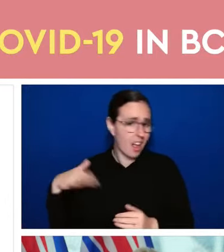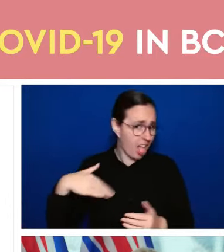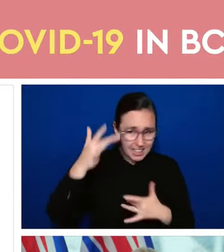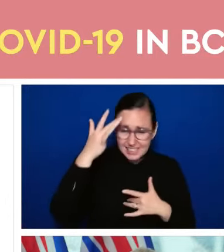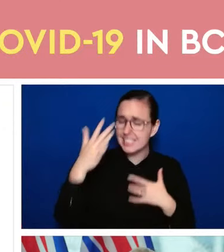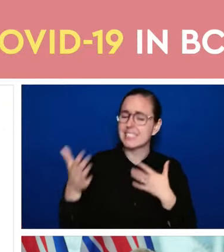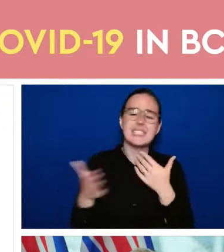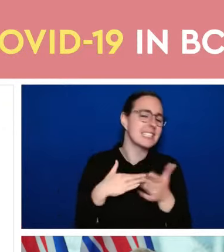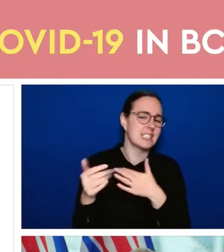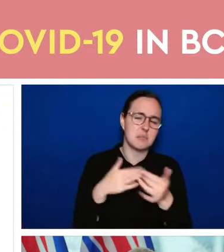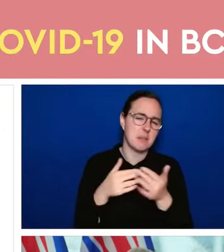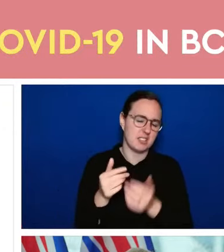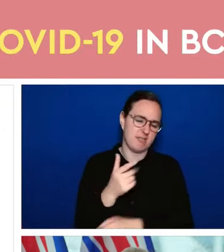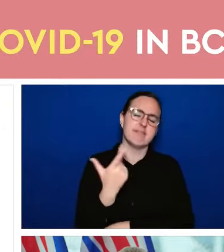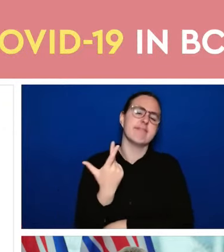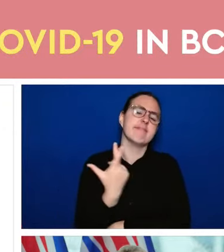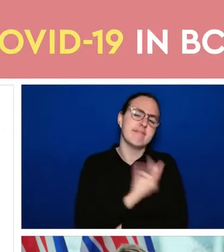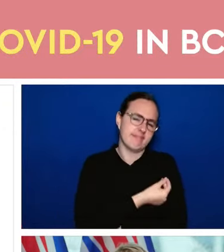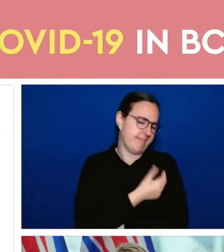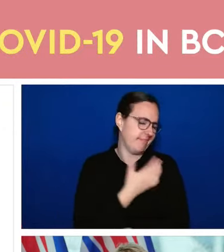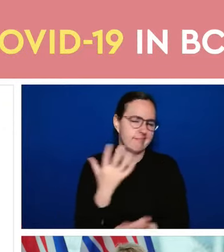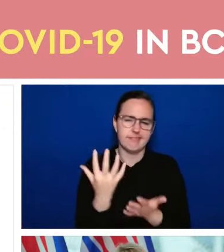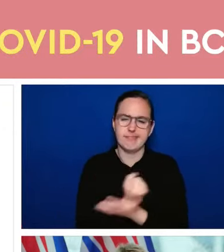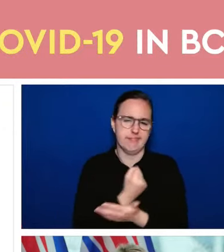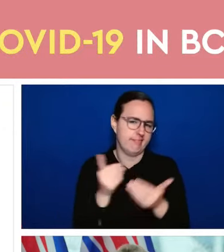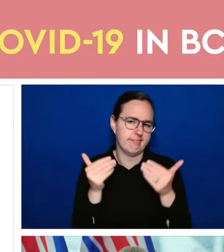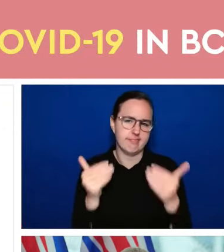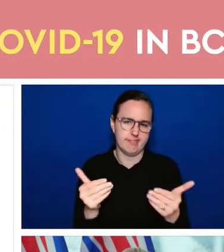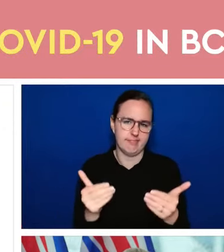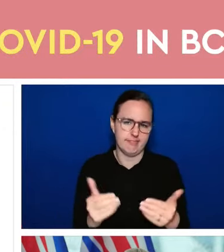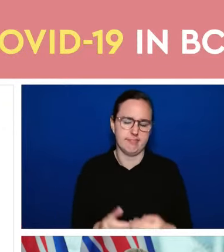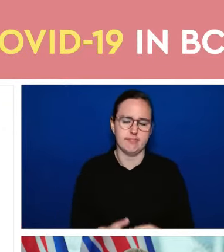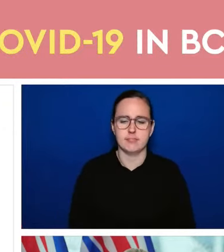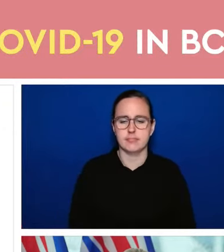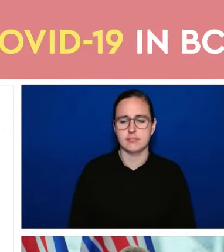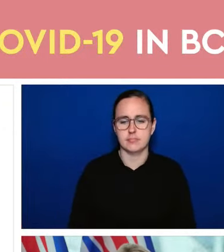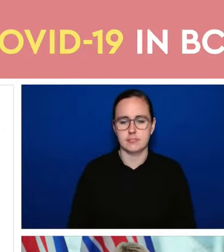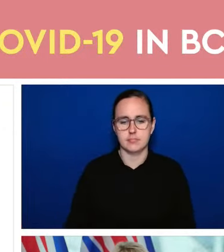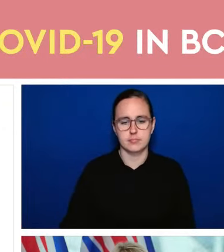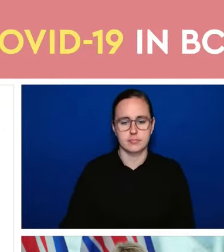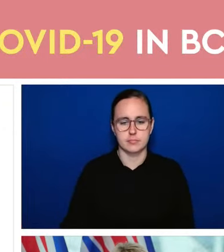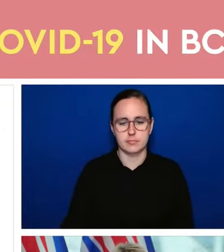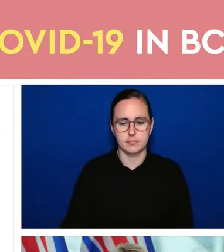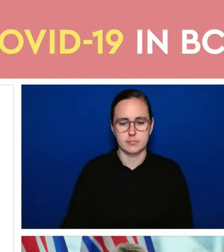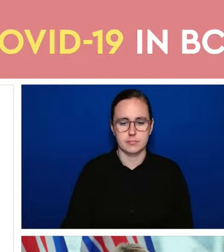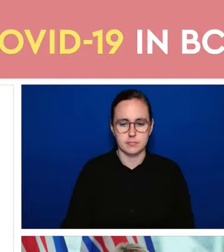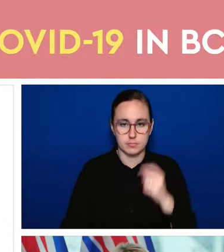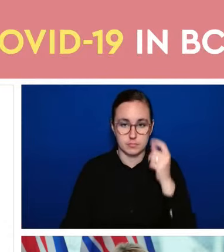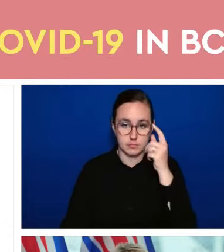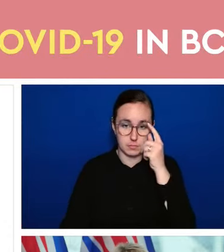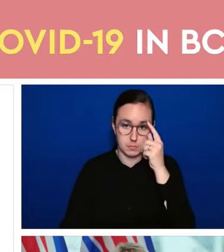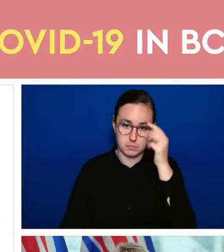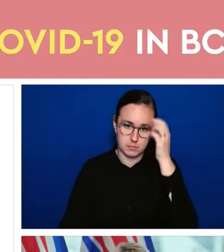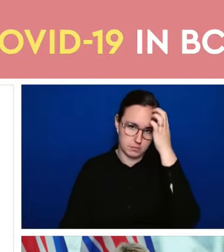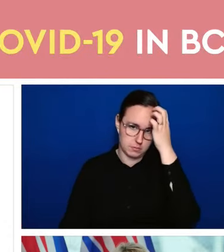that we've learned and it's- reflected in this but in many of the other studies that we've done. Is that that second part